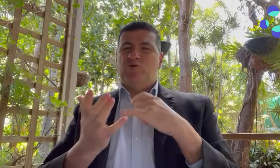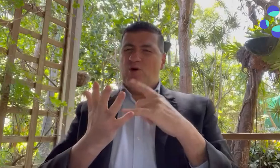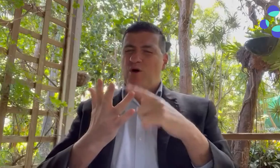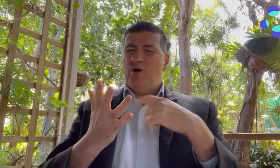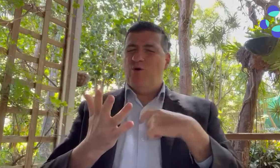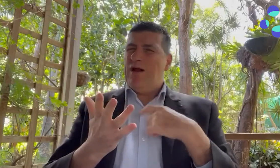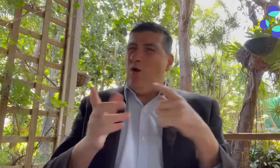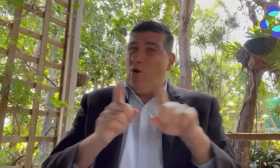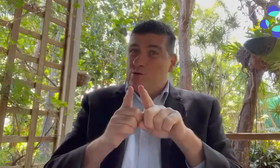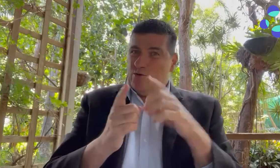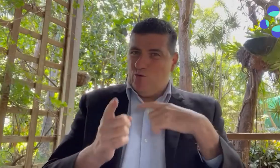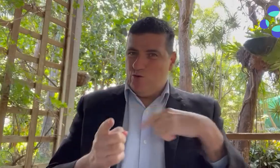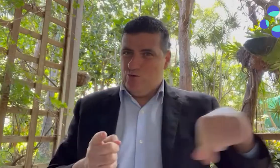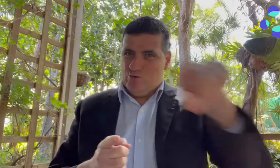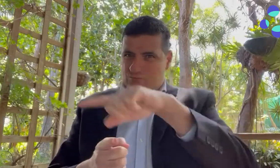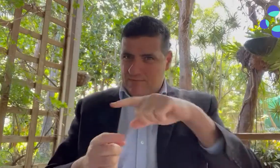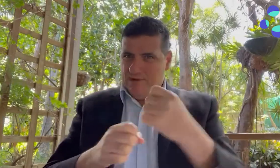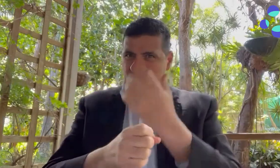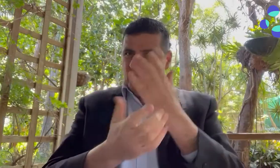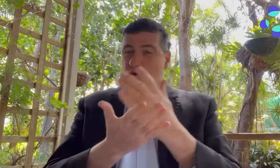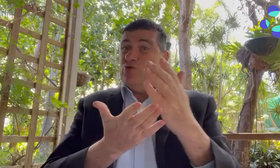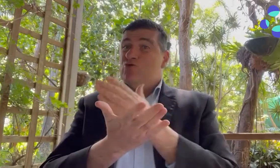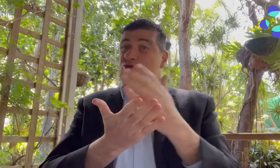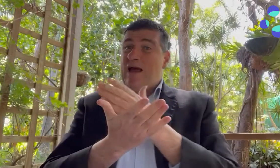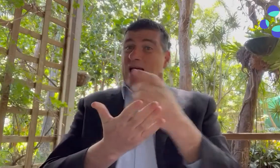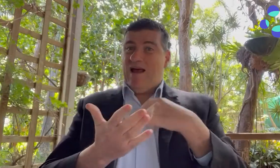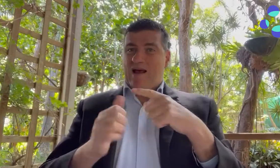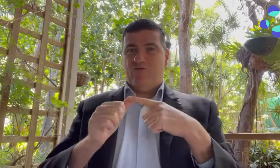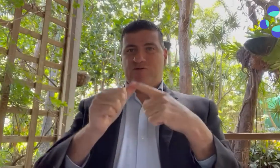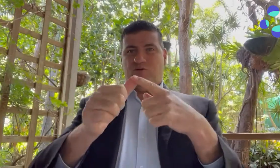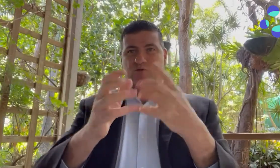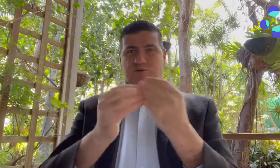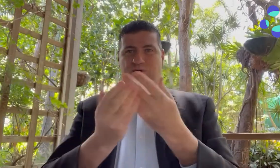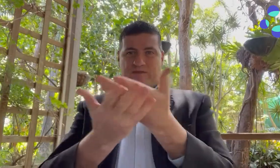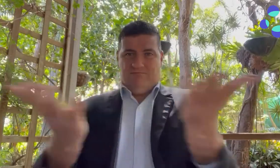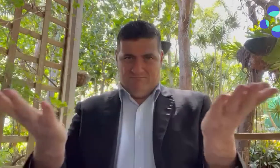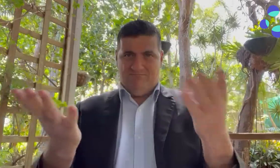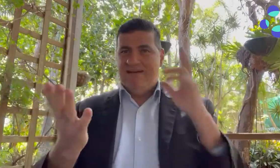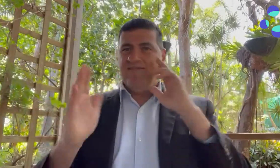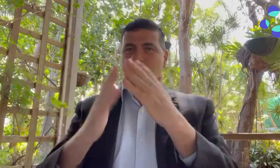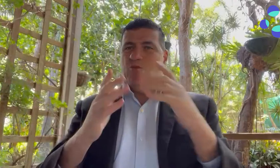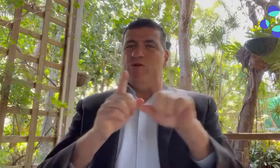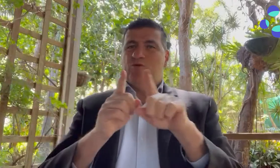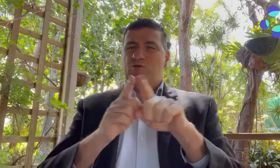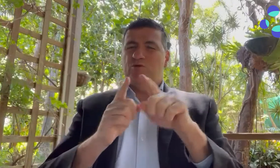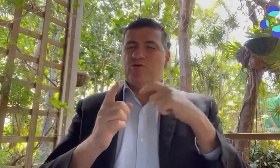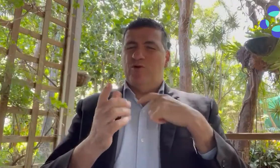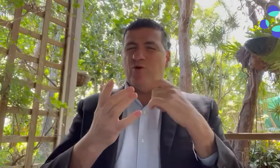We’ll also ensure that we share the information with you, our Deaf community.